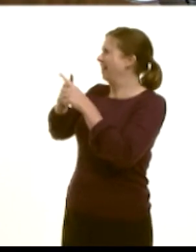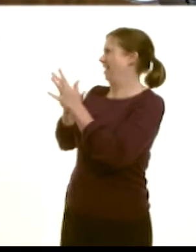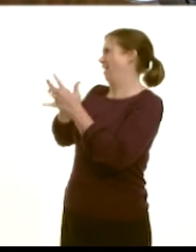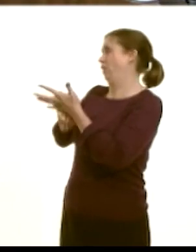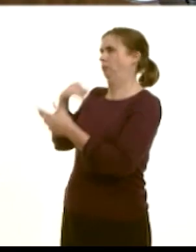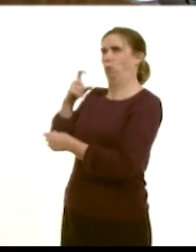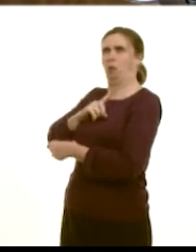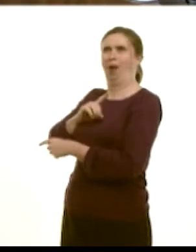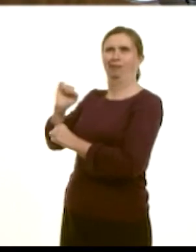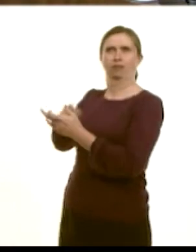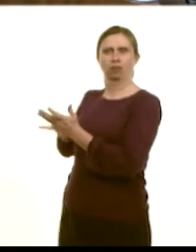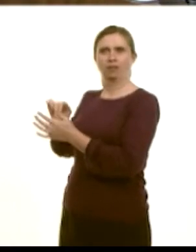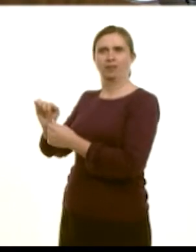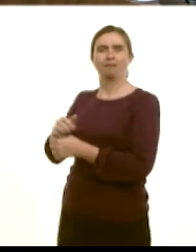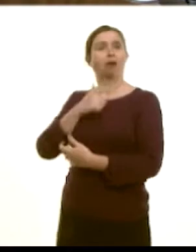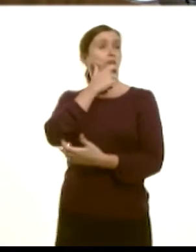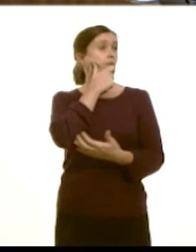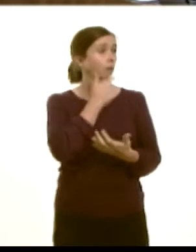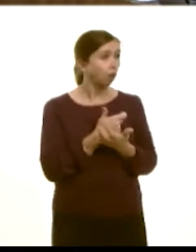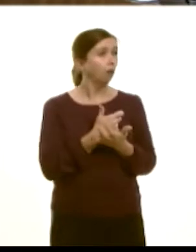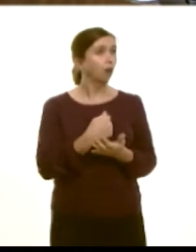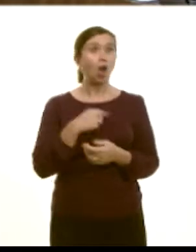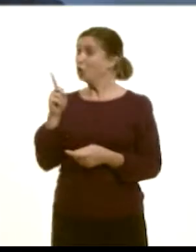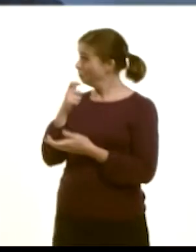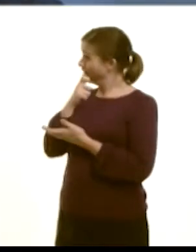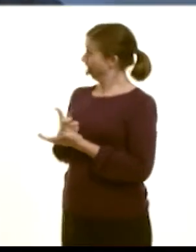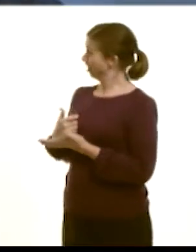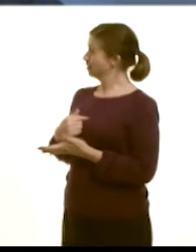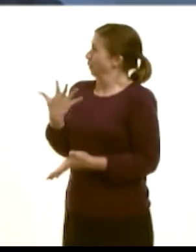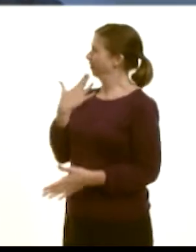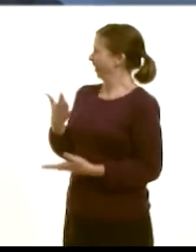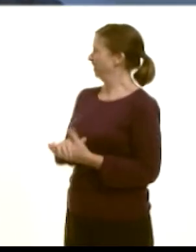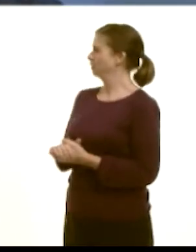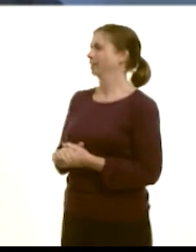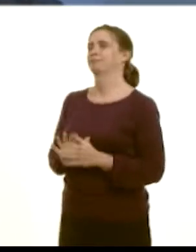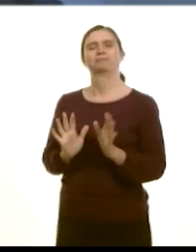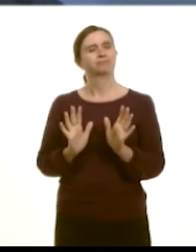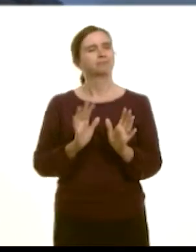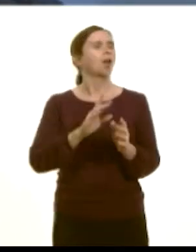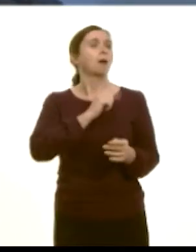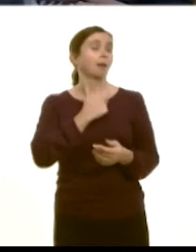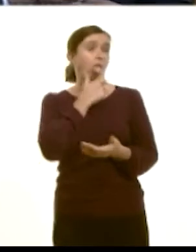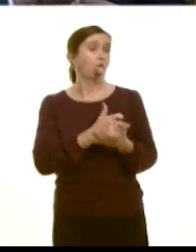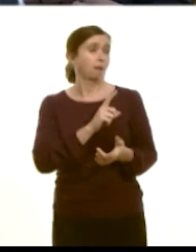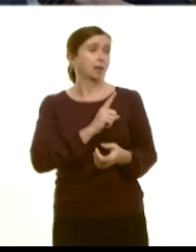At the end of the day, if we takeó Carwyn Jones: Thank you. Andrew R.T. Davies: It is remarkable for its flippancy, to be honest with you, First Minister.